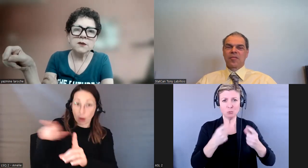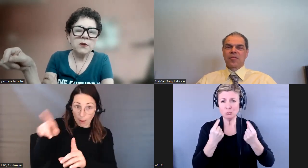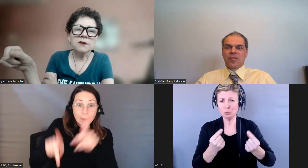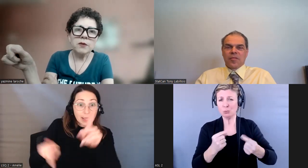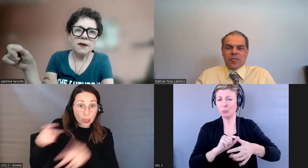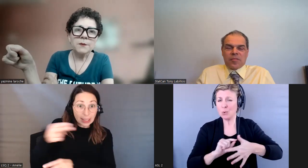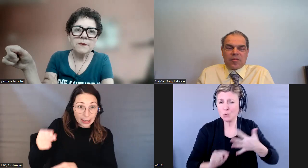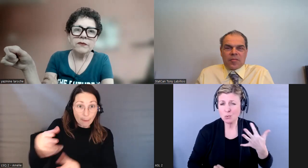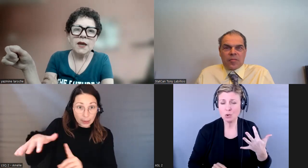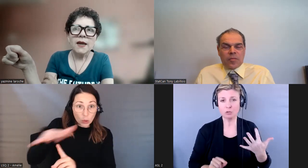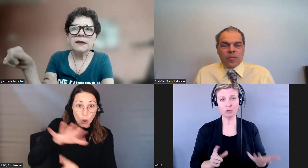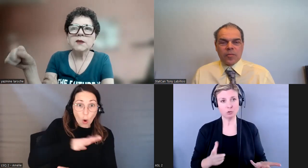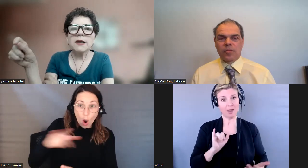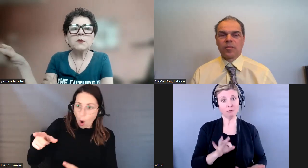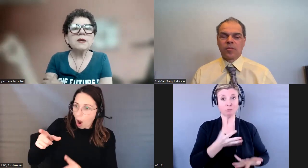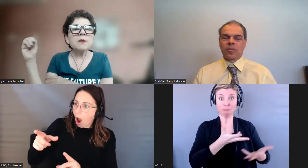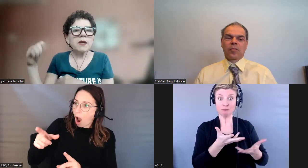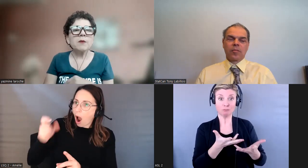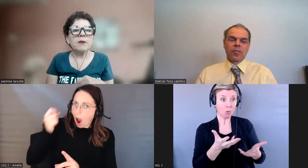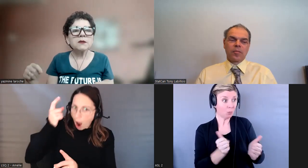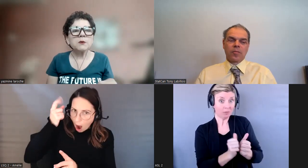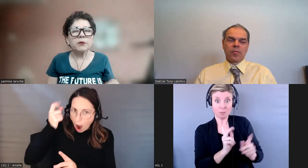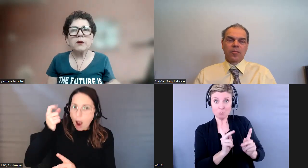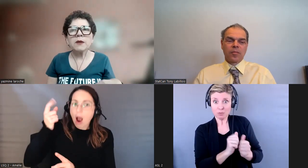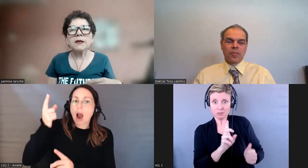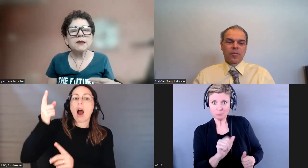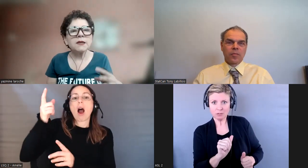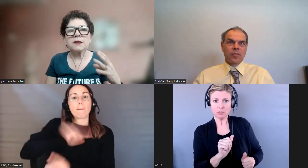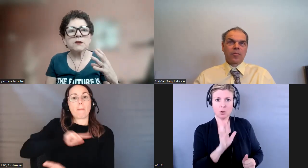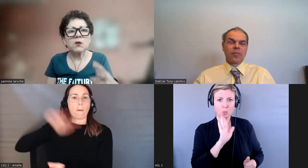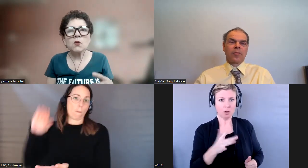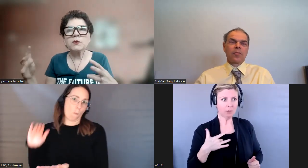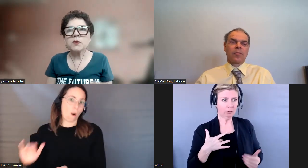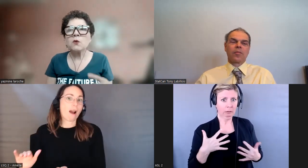going to be and so that's why I keep coming back to employment and I think it is so so